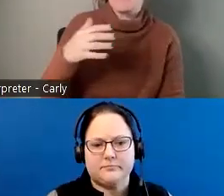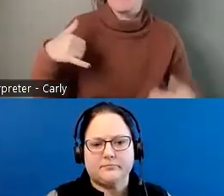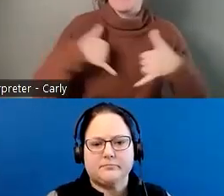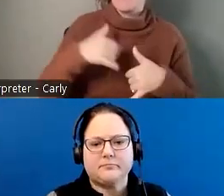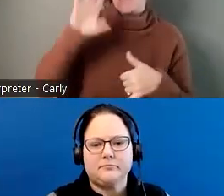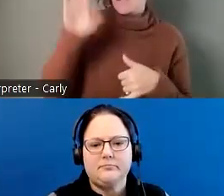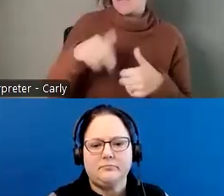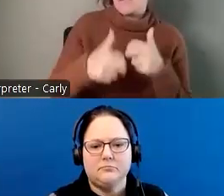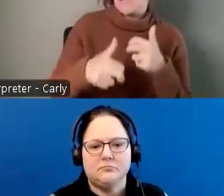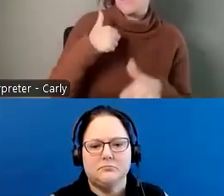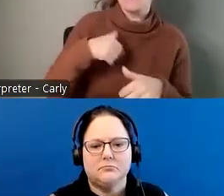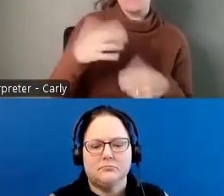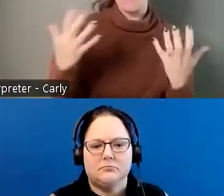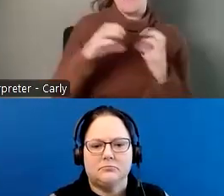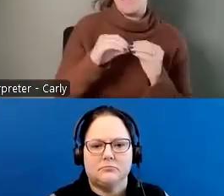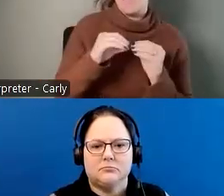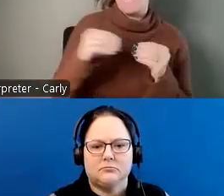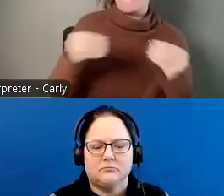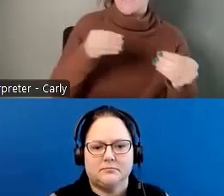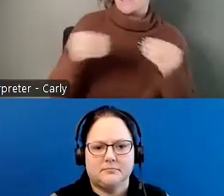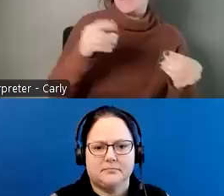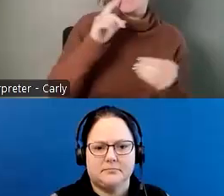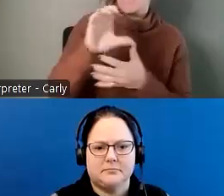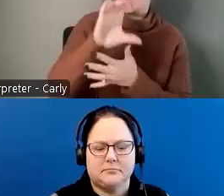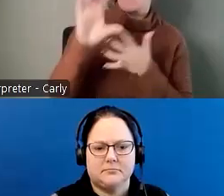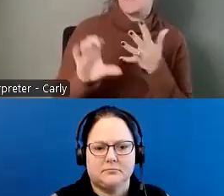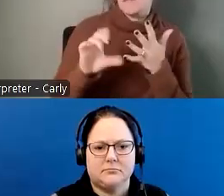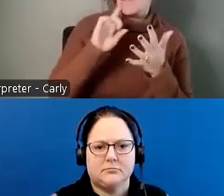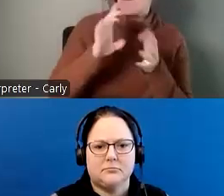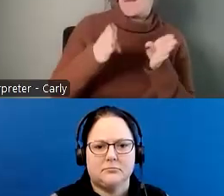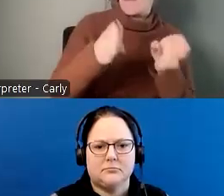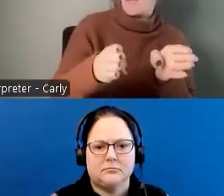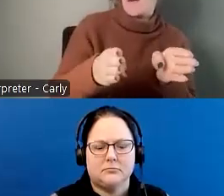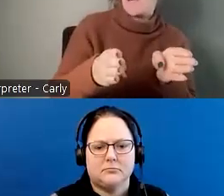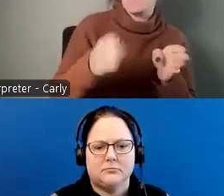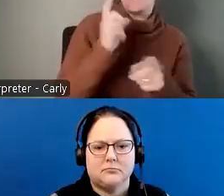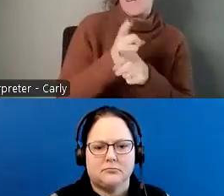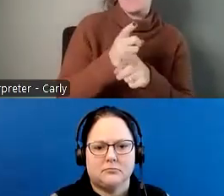we are also a lot more flexible on our criteria into the pathway, right? It used to be if there's